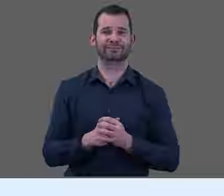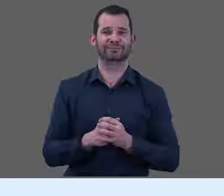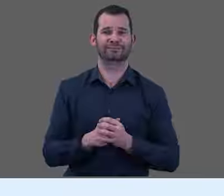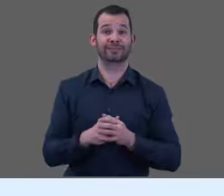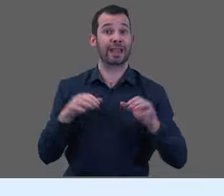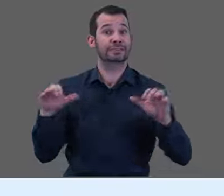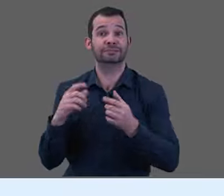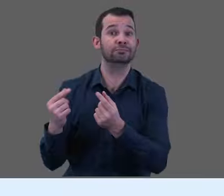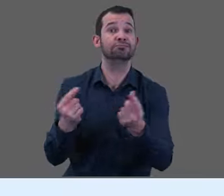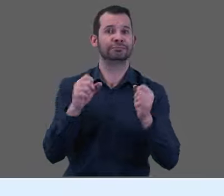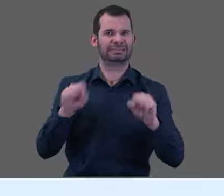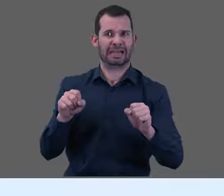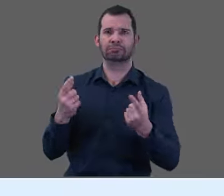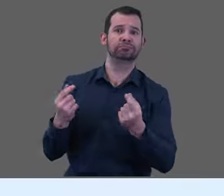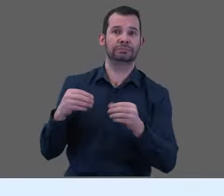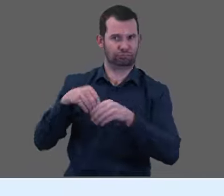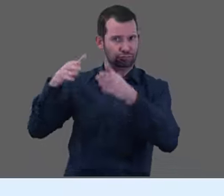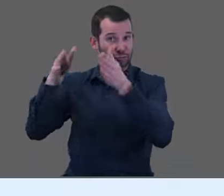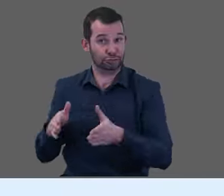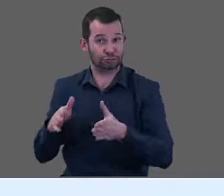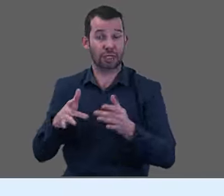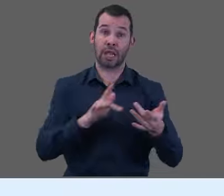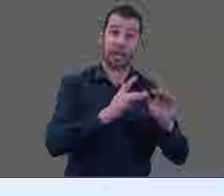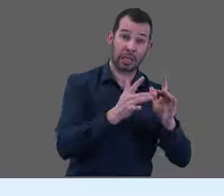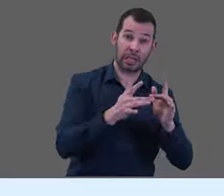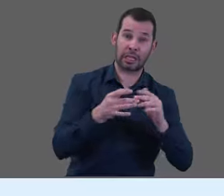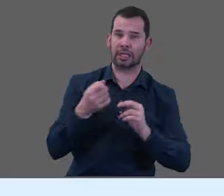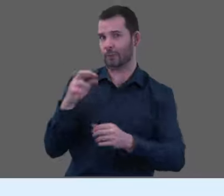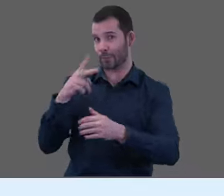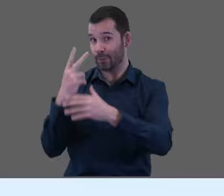Activities can take place in person, online or both.